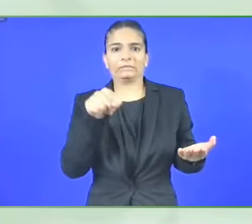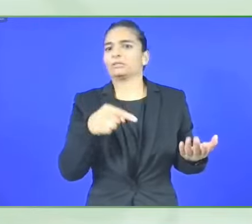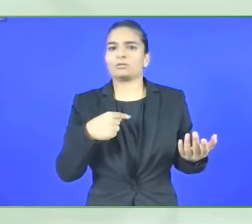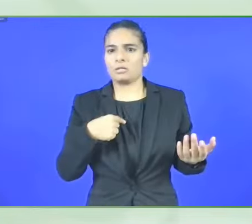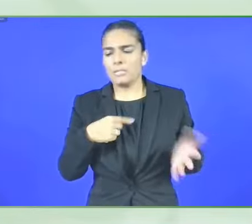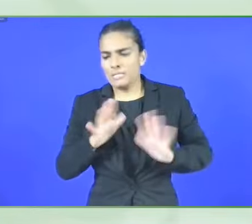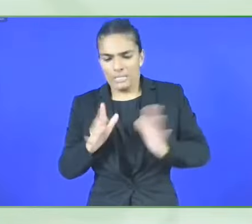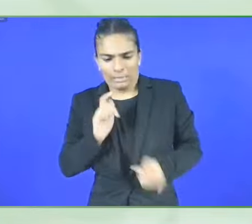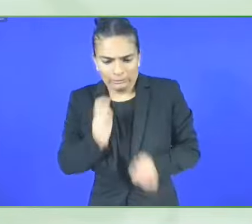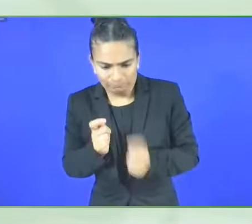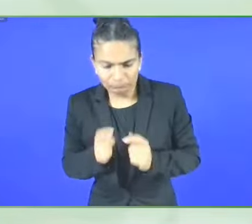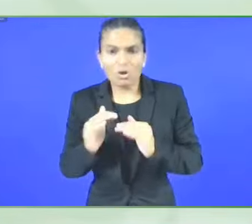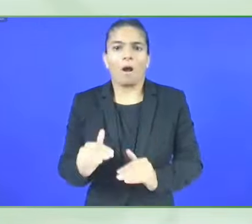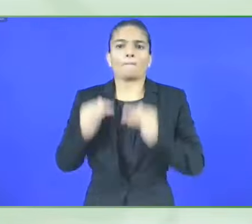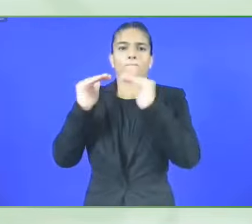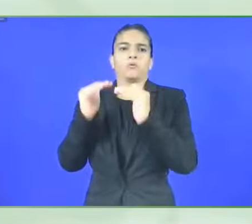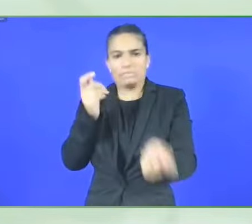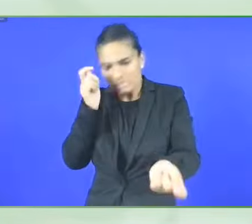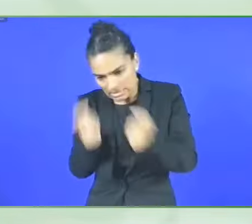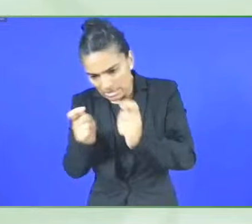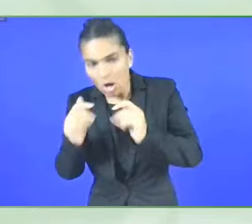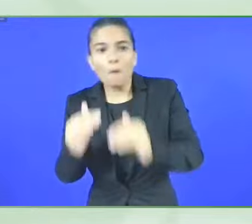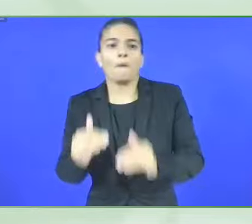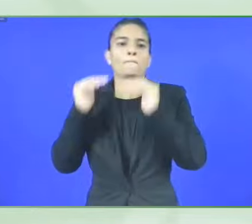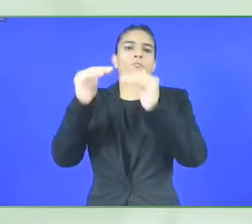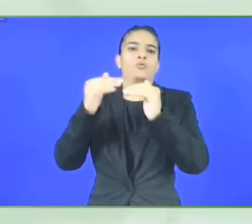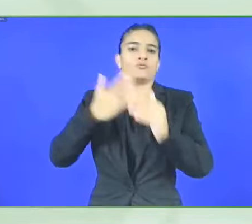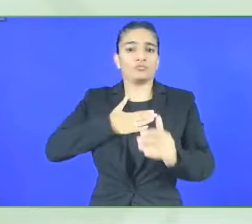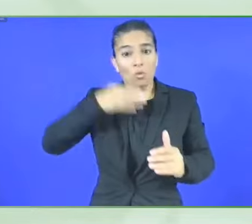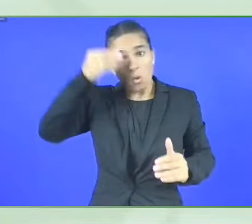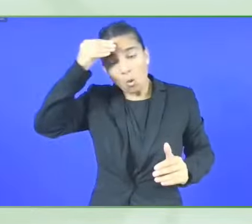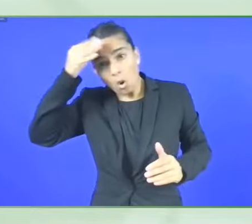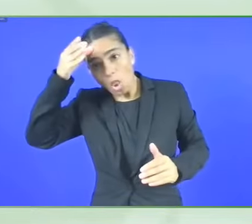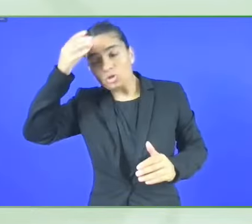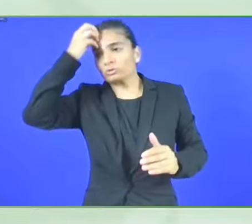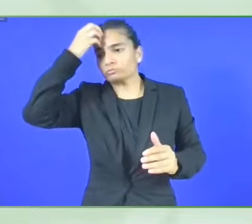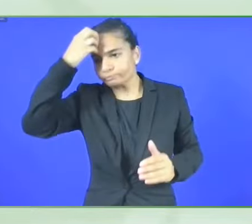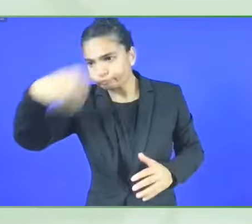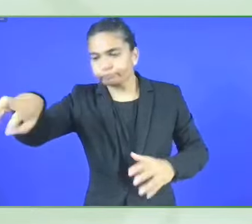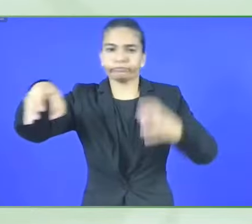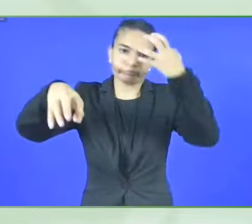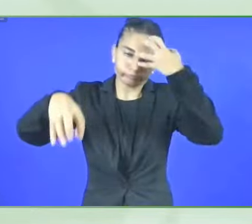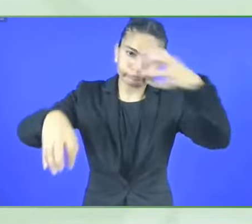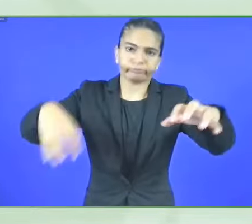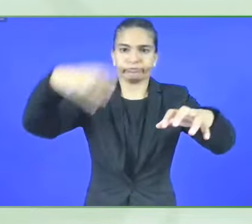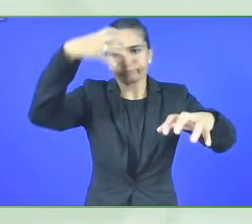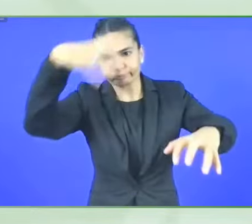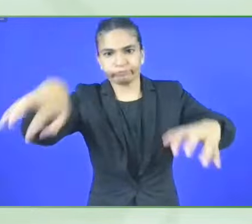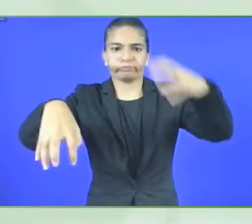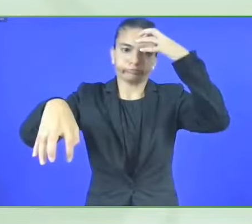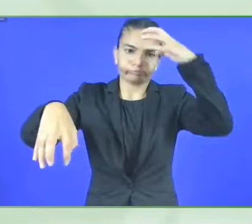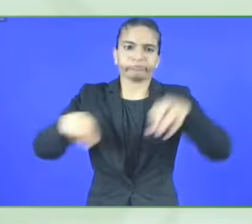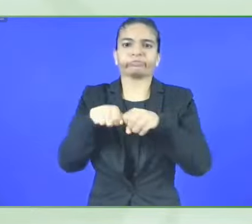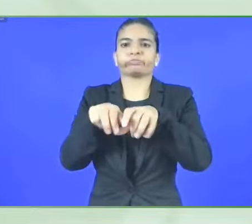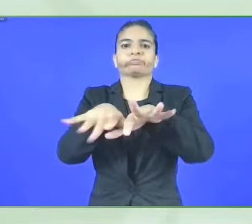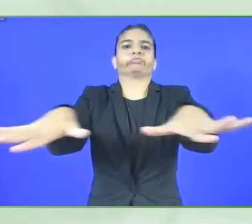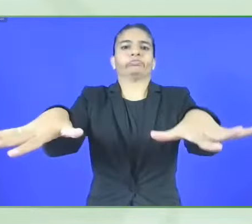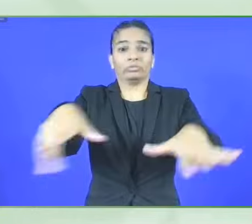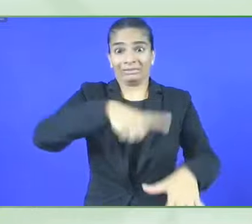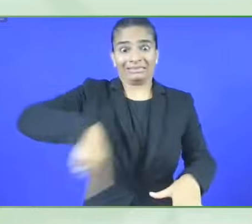It is actually a process, it is an approach for designers.